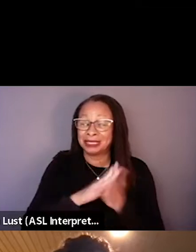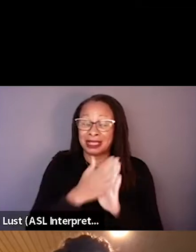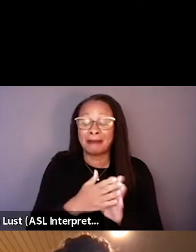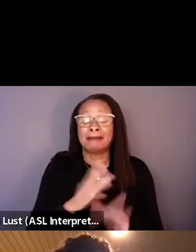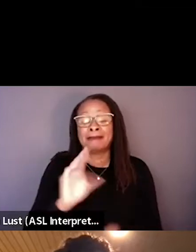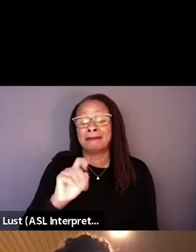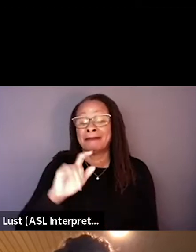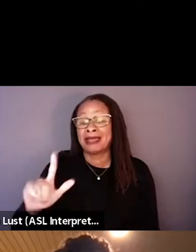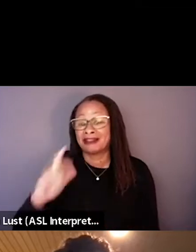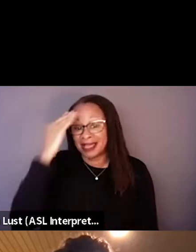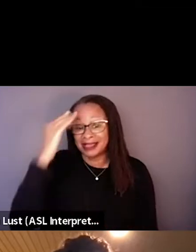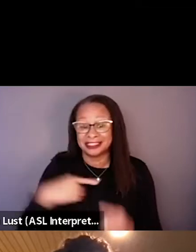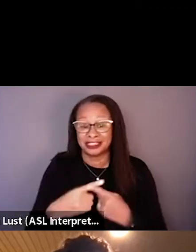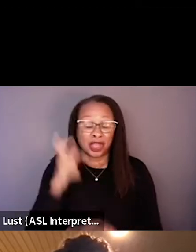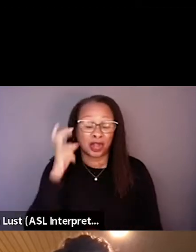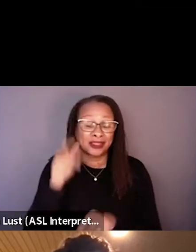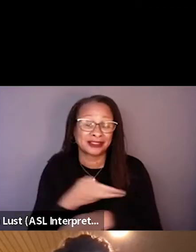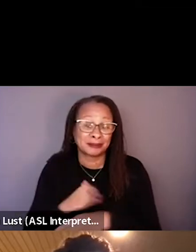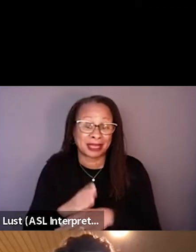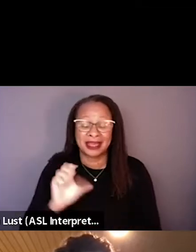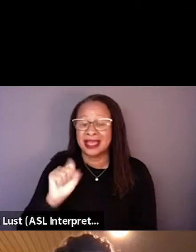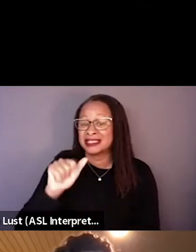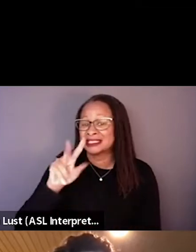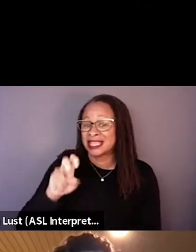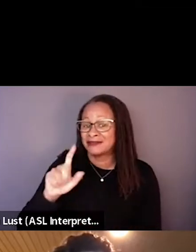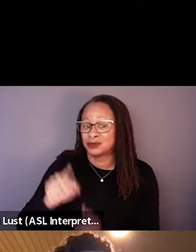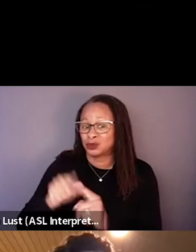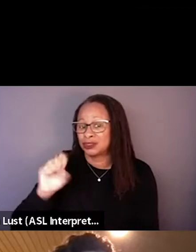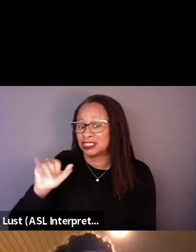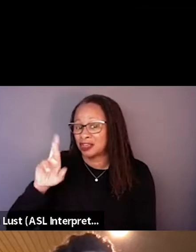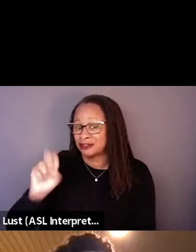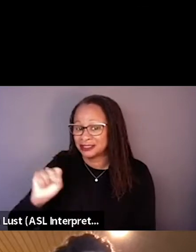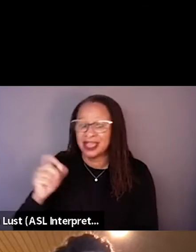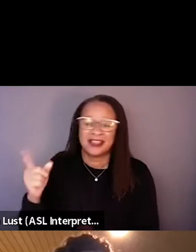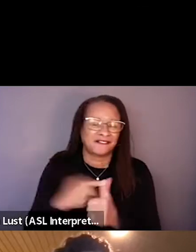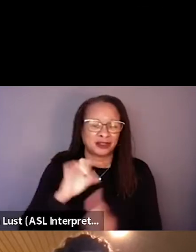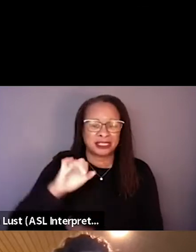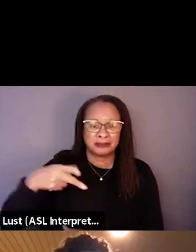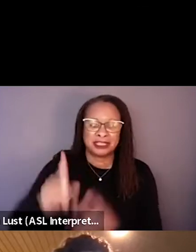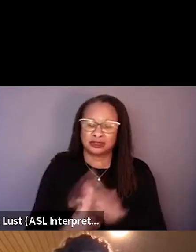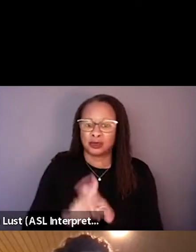That was in 2018. They had just put out their first EP, so they had four songs, on the internet.